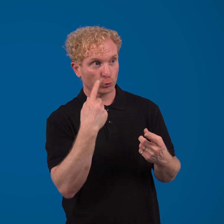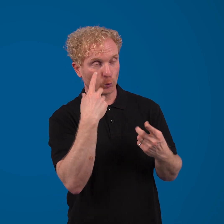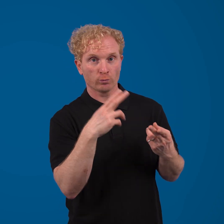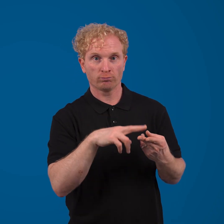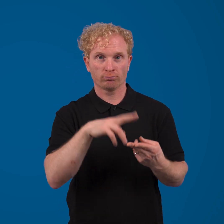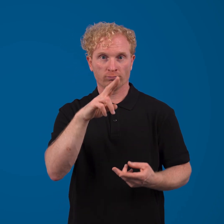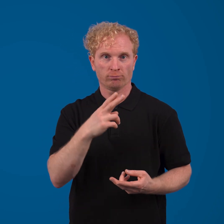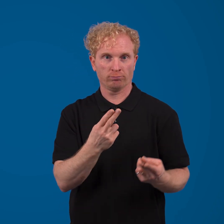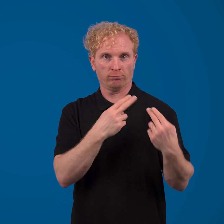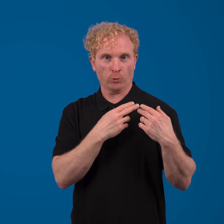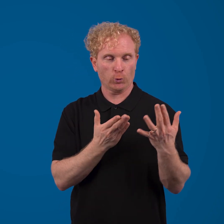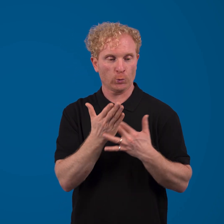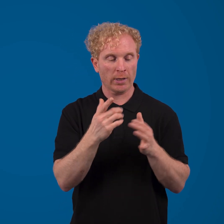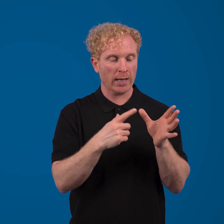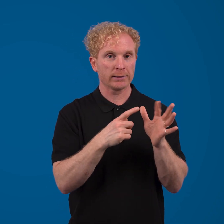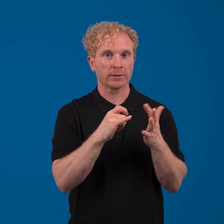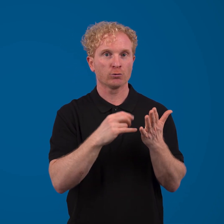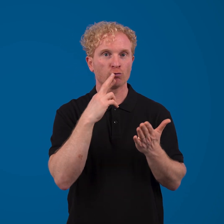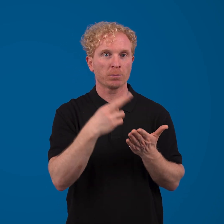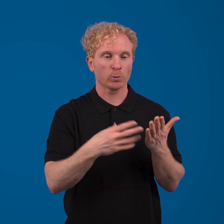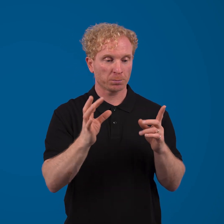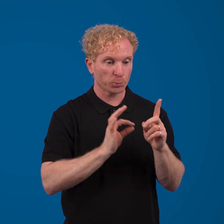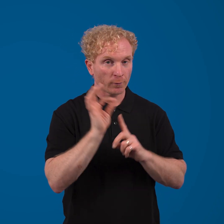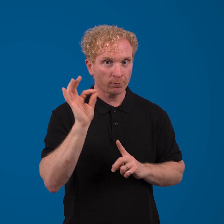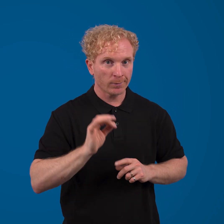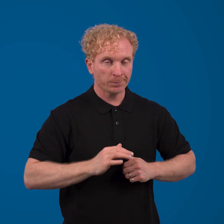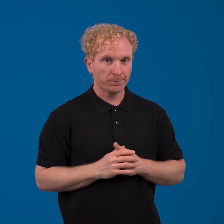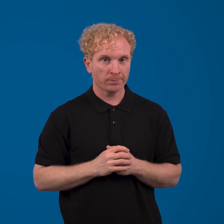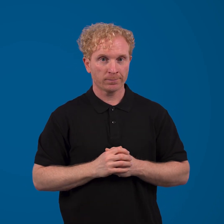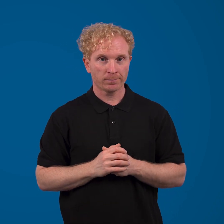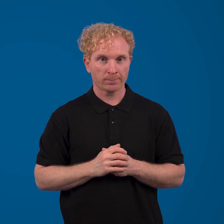and increase accountability through improved ADS reporting.